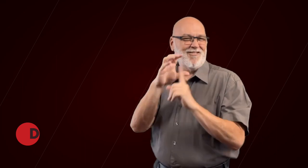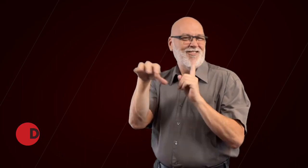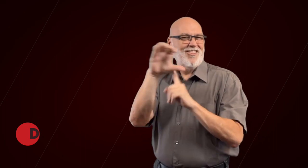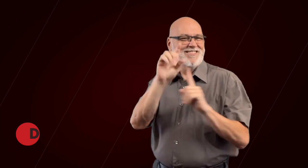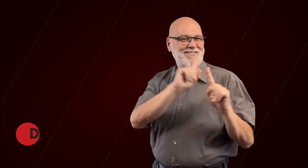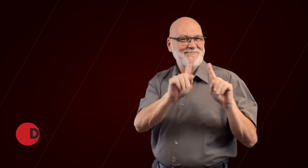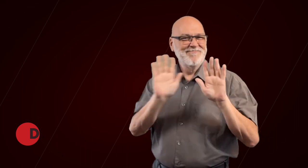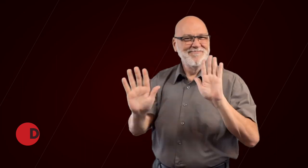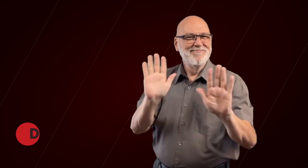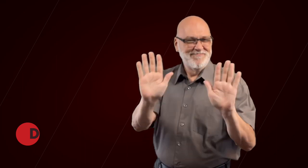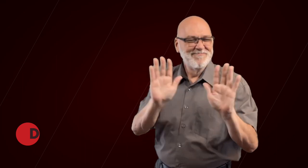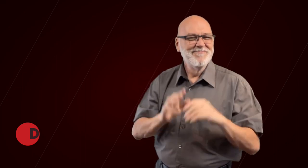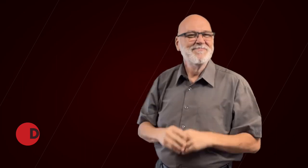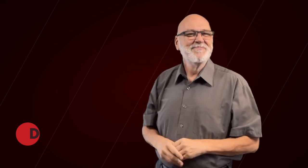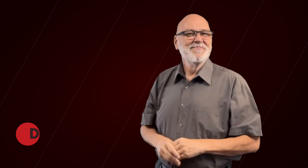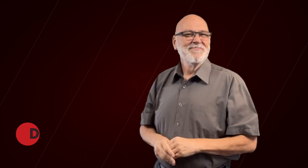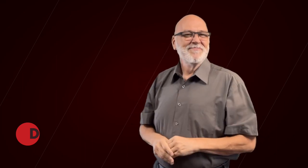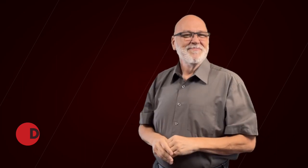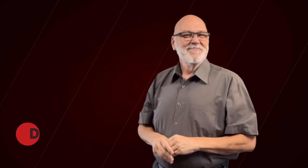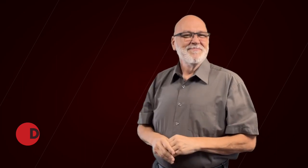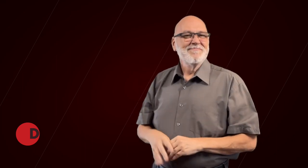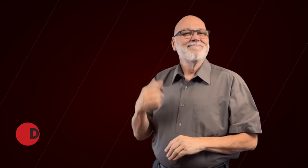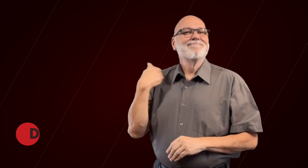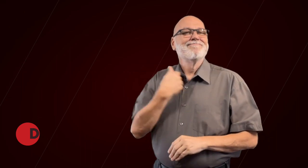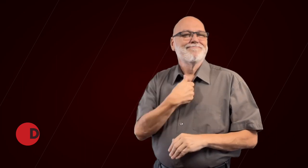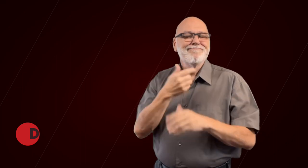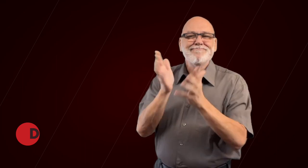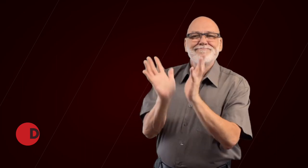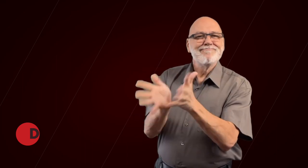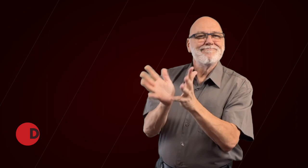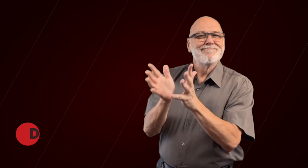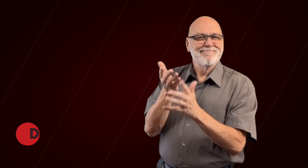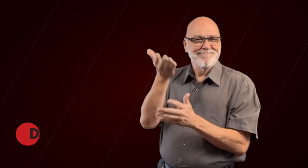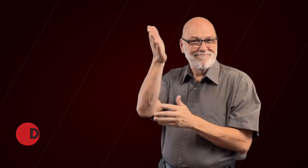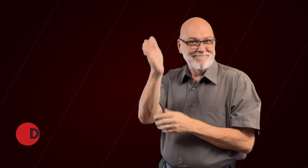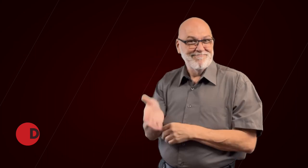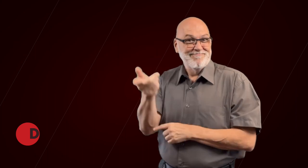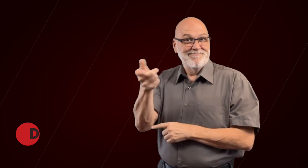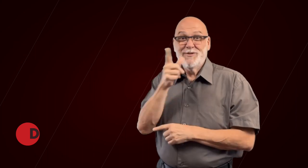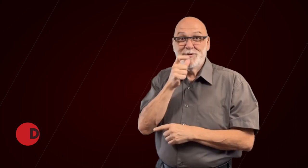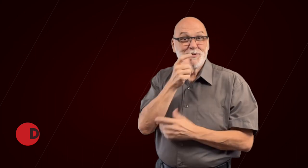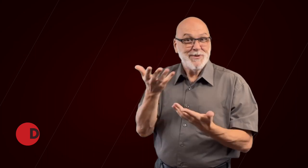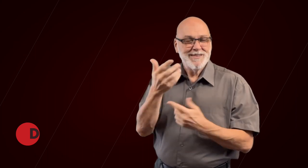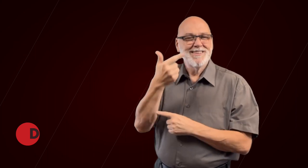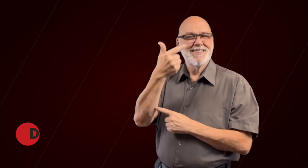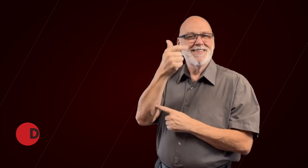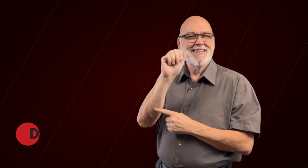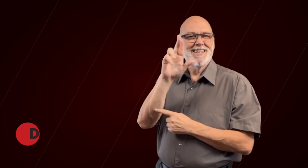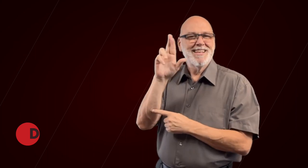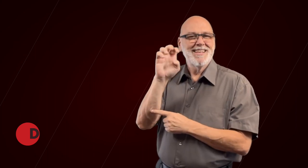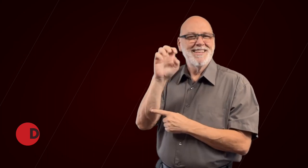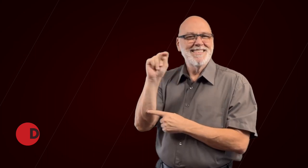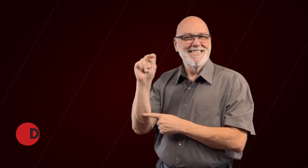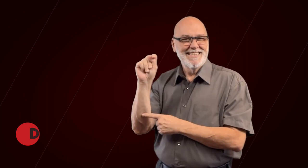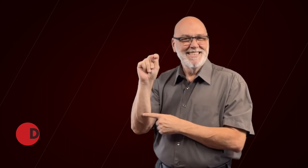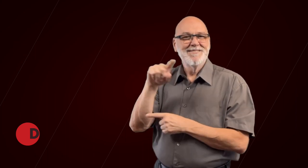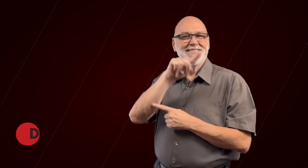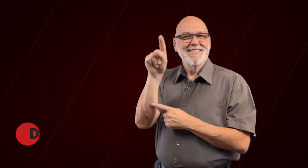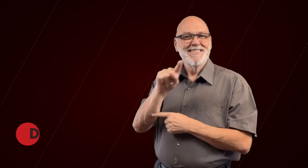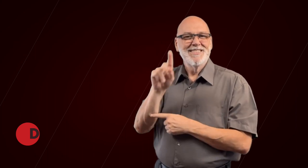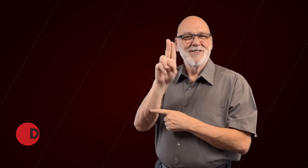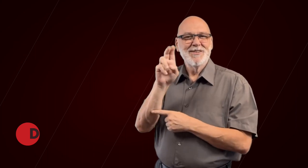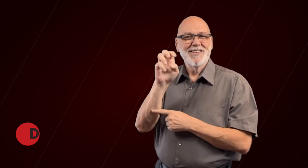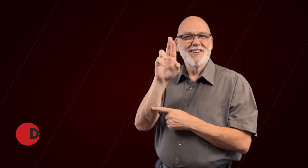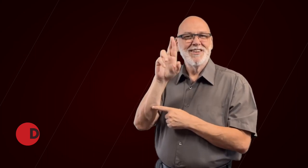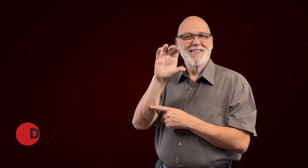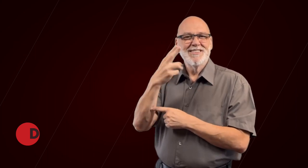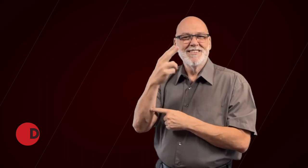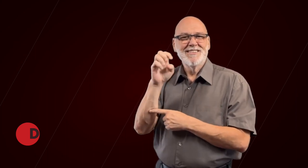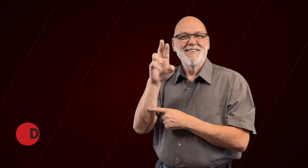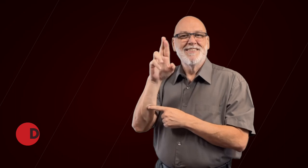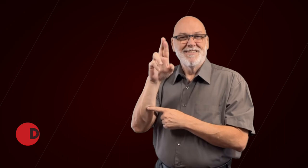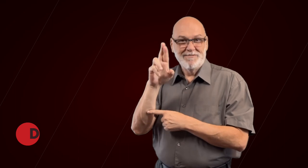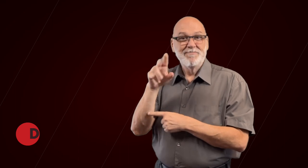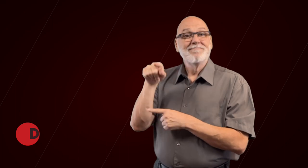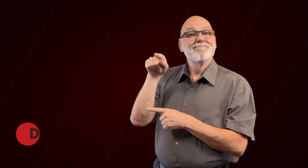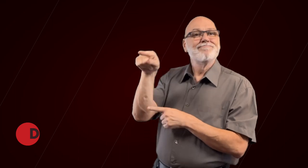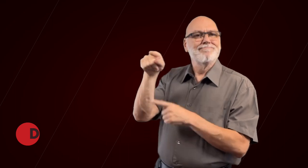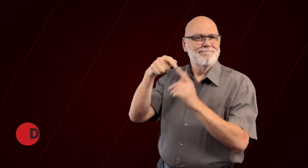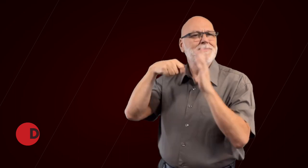films about Deaf and disability cultures. We talked to Garrett Zuercher,